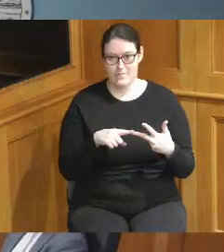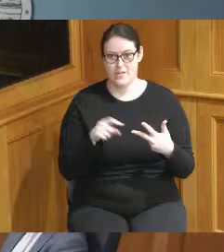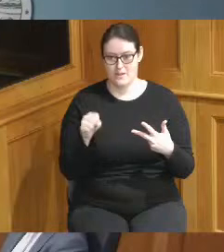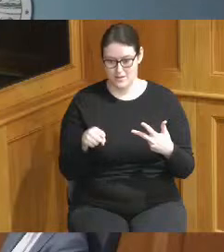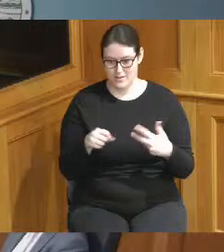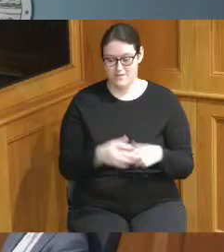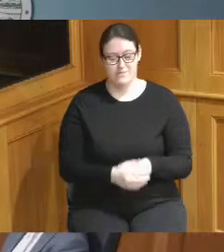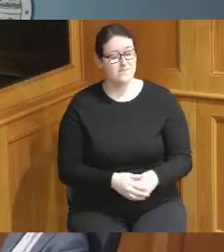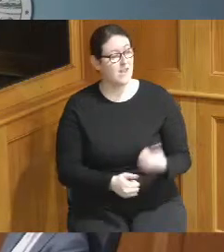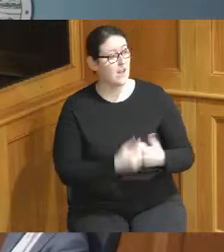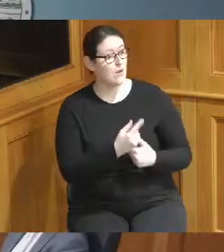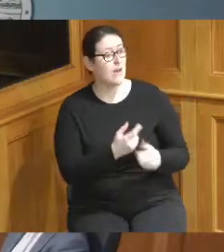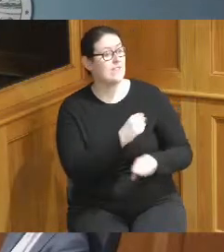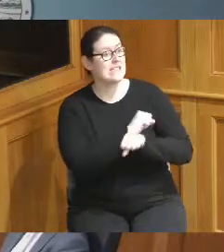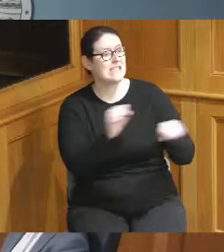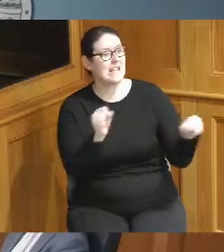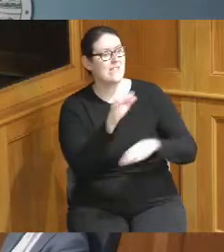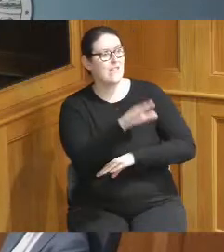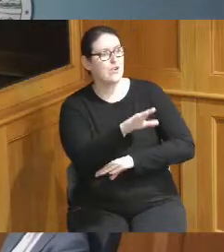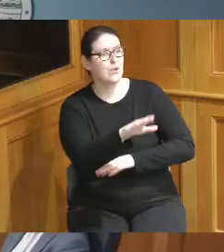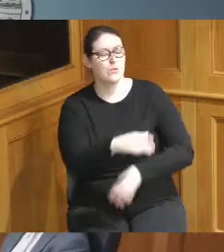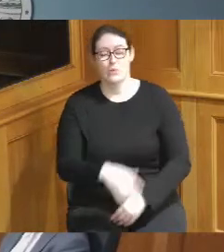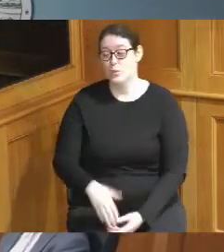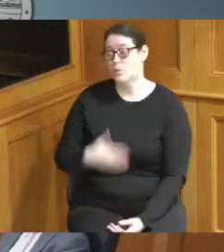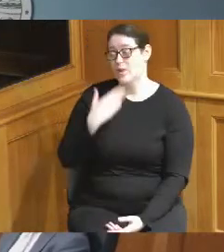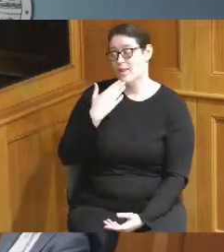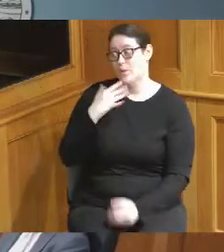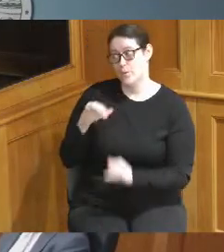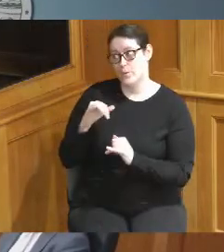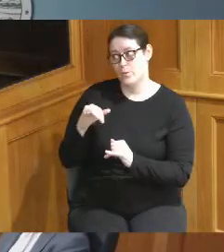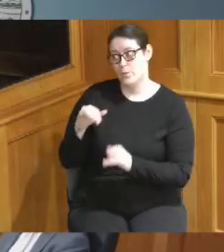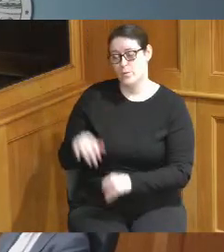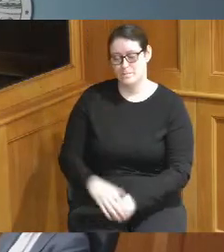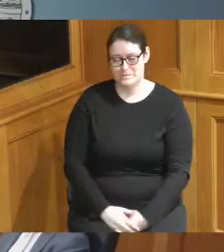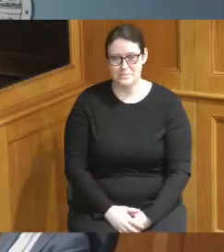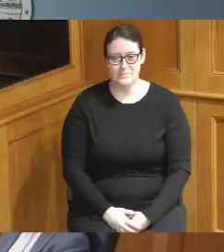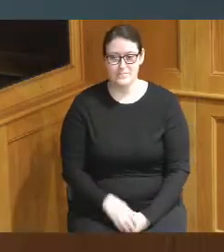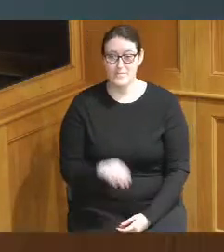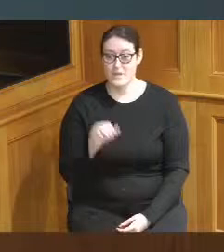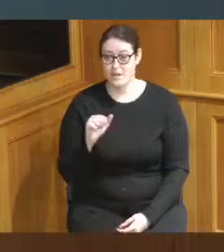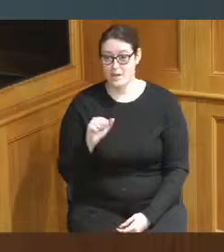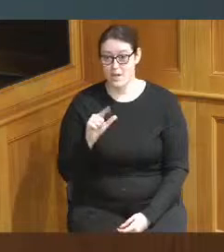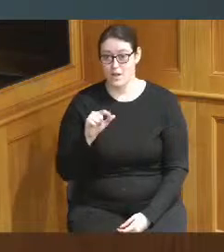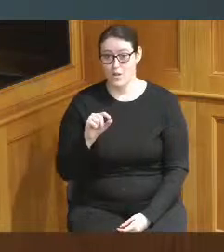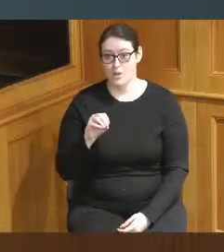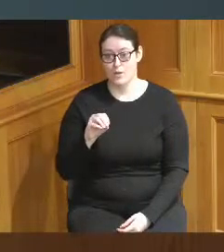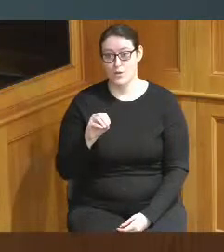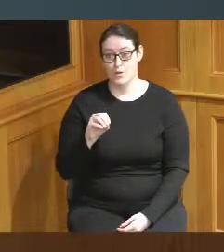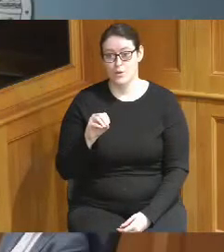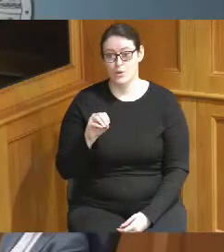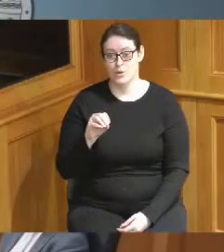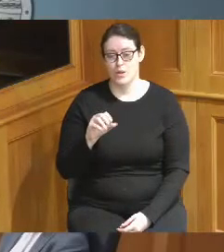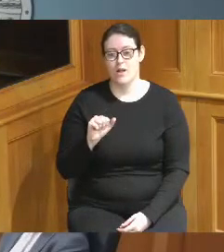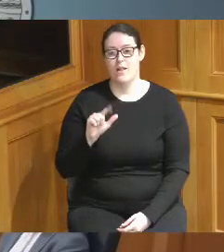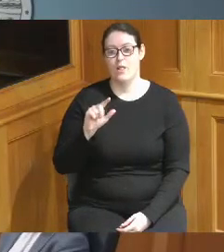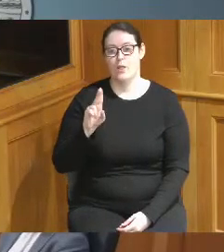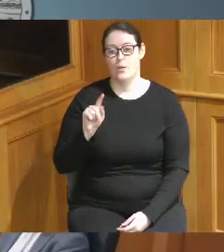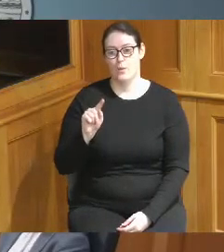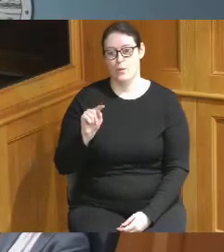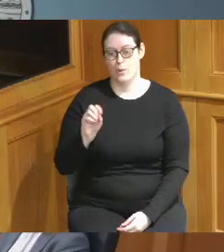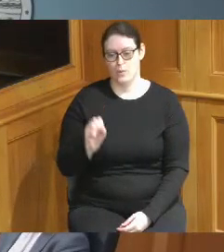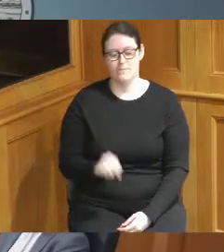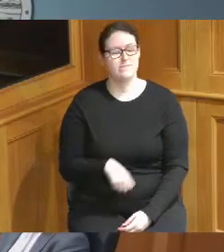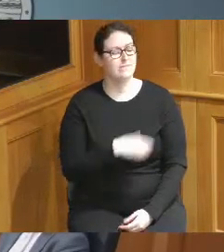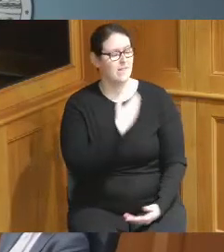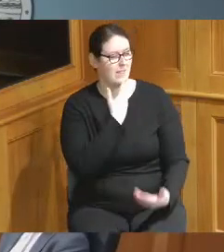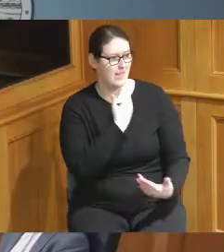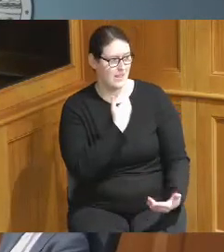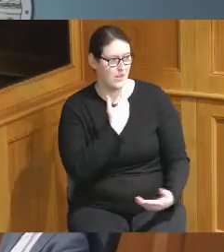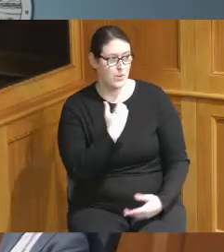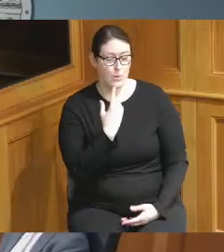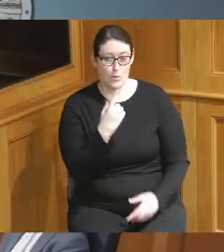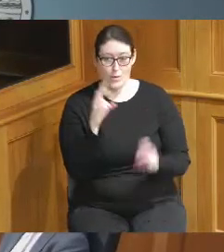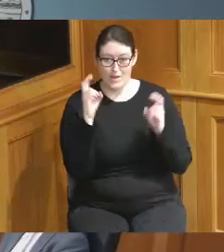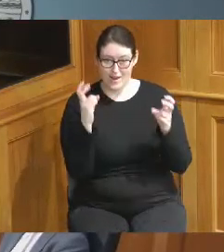inclusion but in ownership because the company CEO was in town Brian Tyler from McKesson